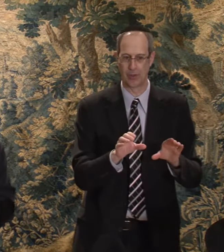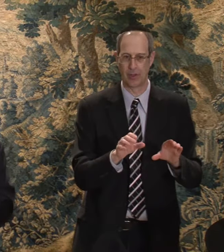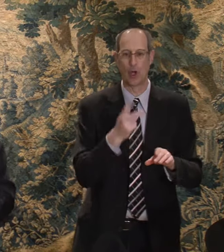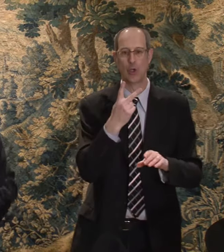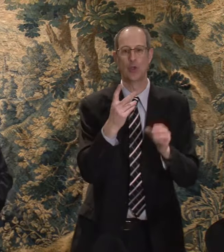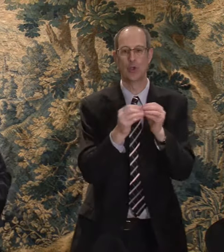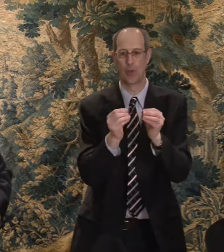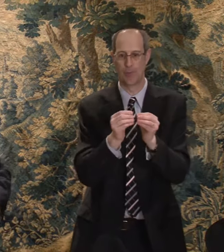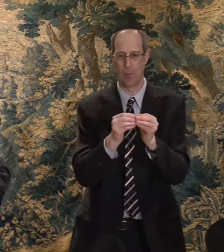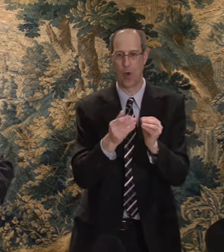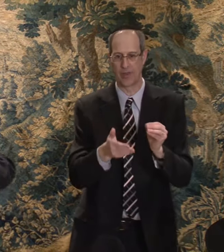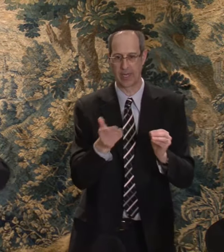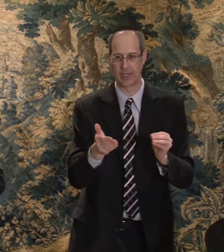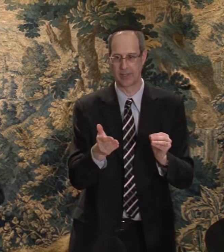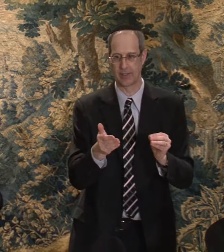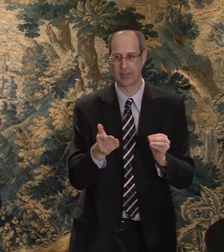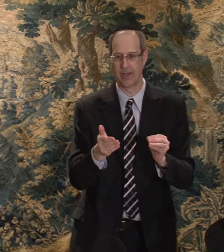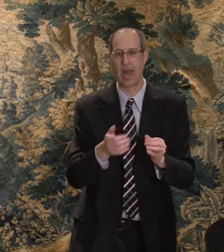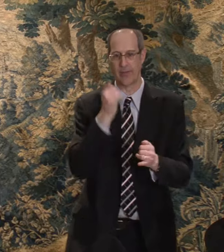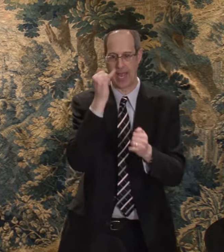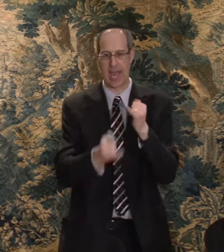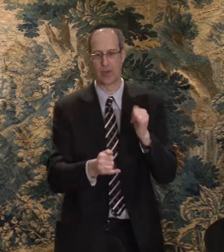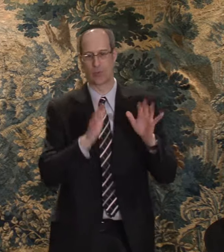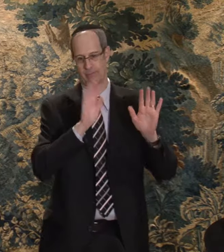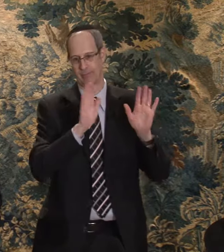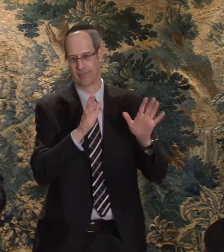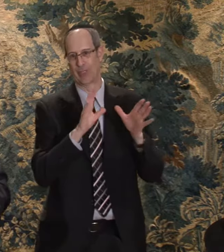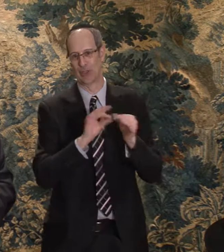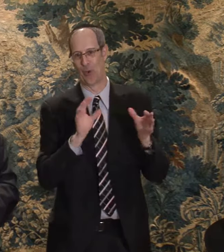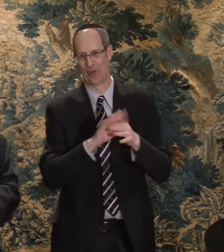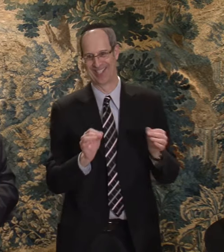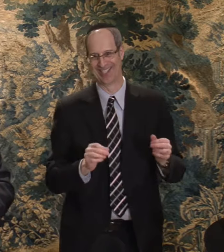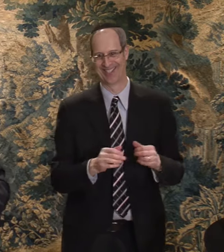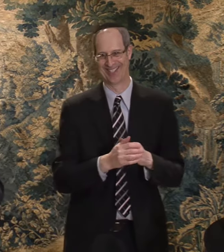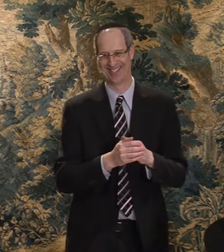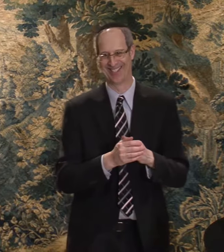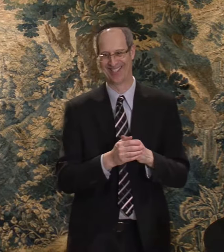things and then we'll view an end with a fabulous fabulous story because even